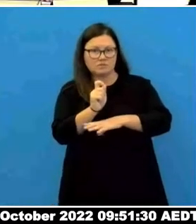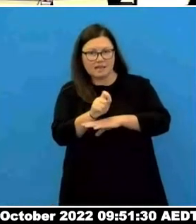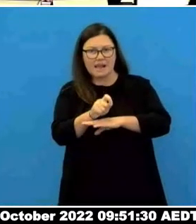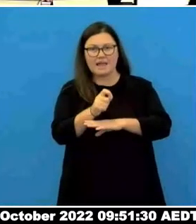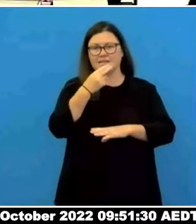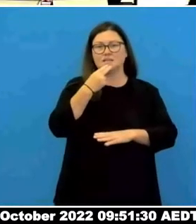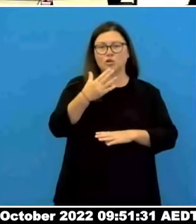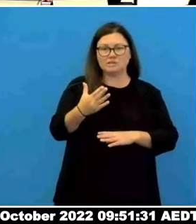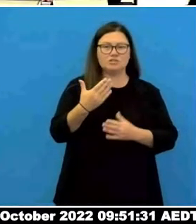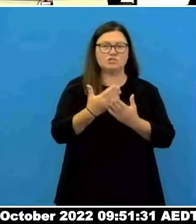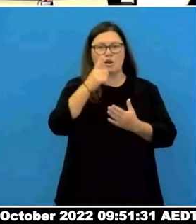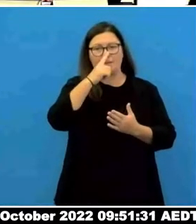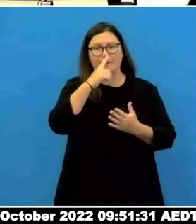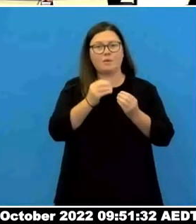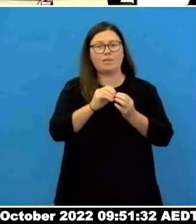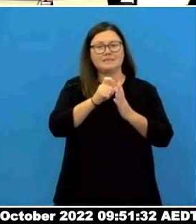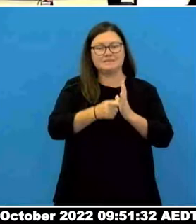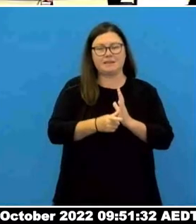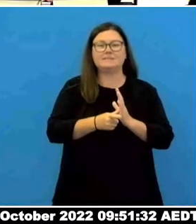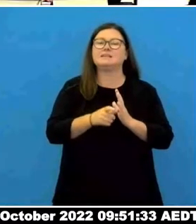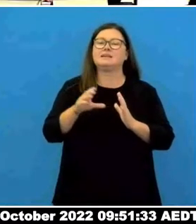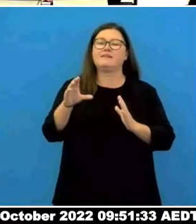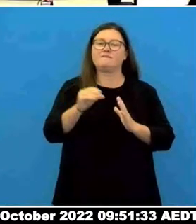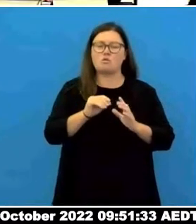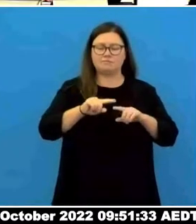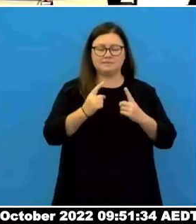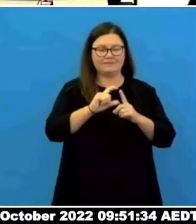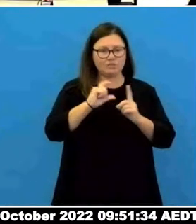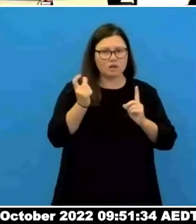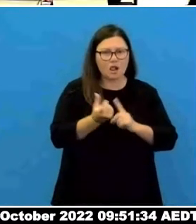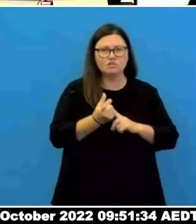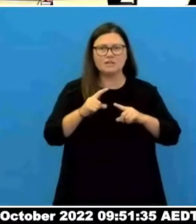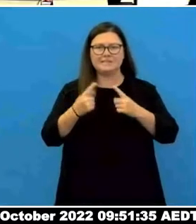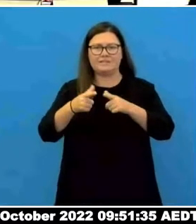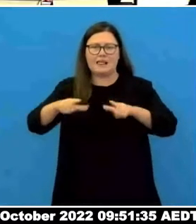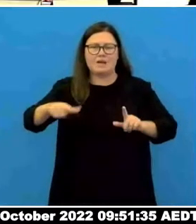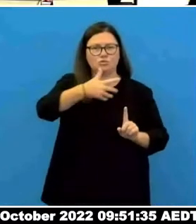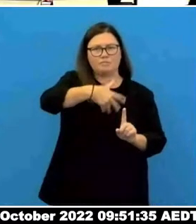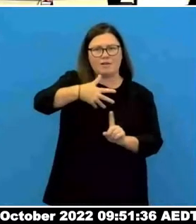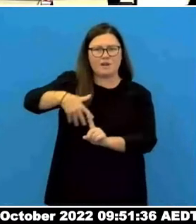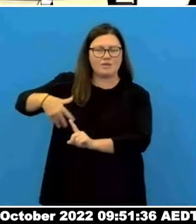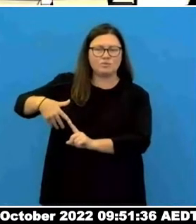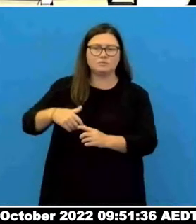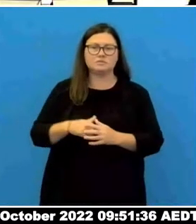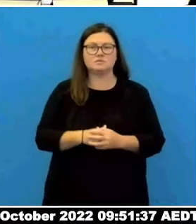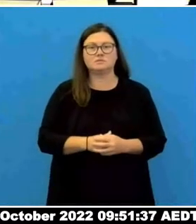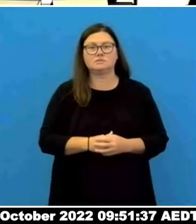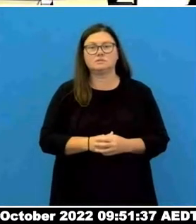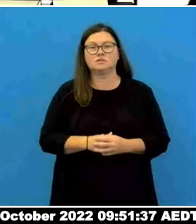from culturally and linguistically diverse communities. We begin with an Acknowledgment of Country.